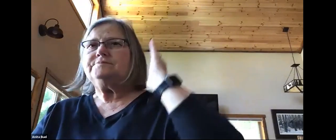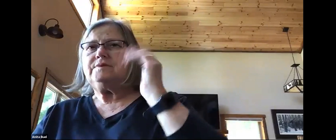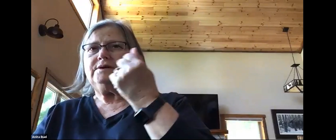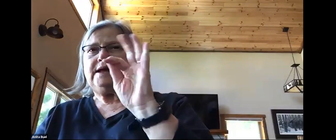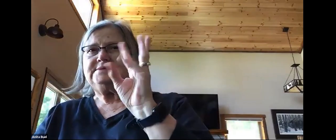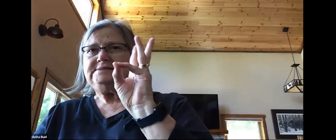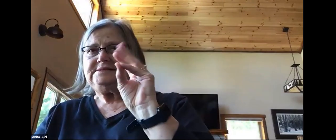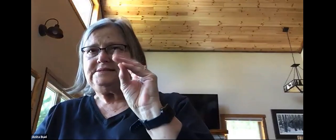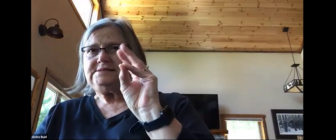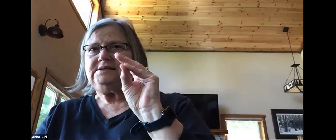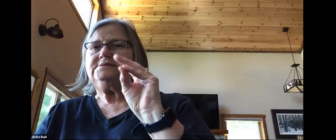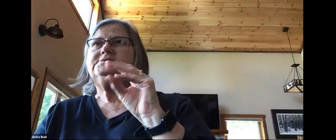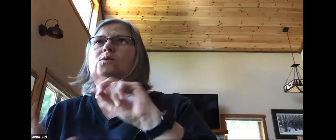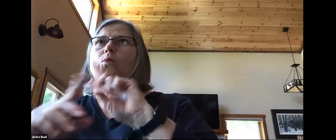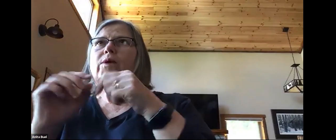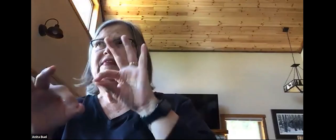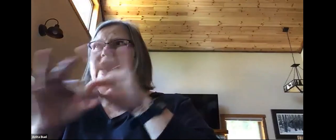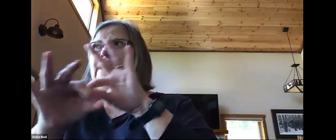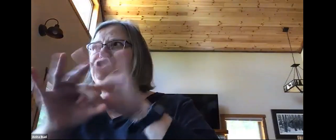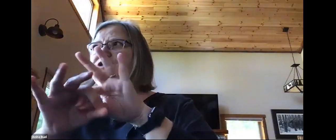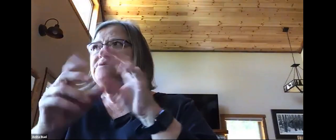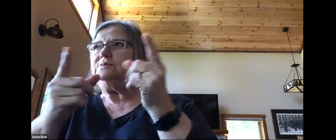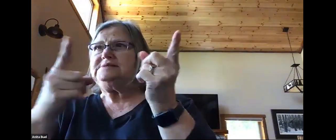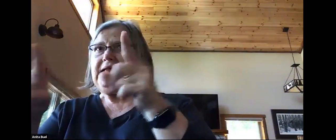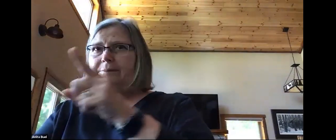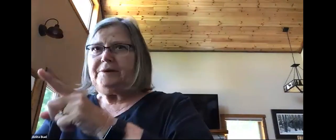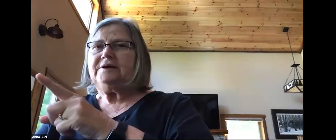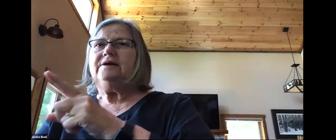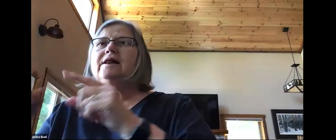You can see me? Everybody can see me?